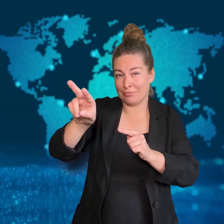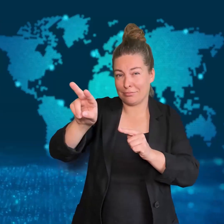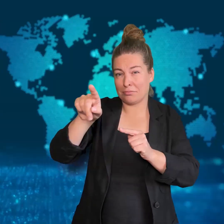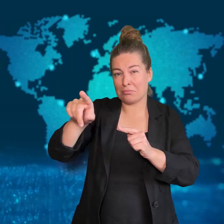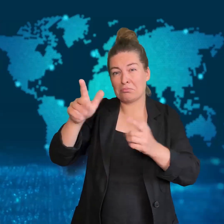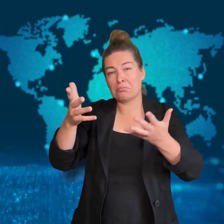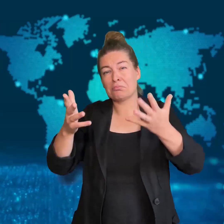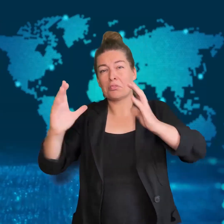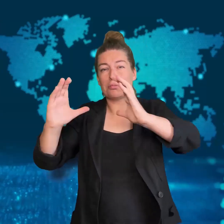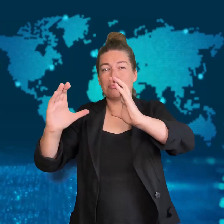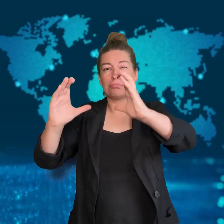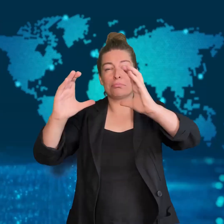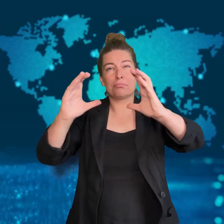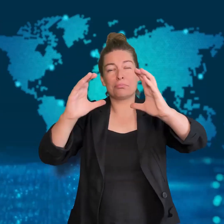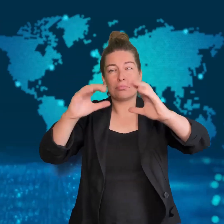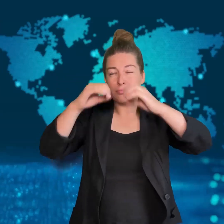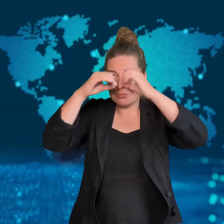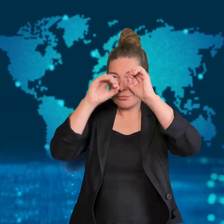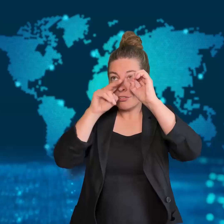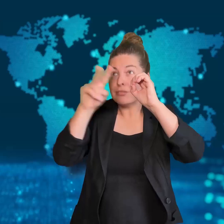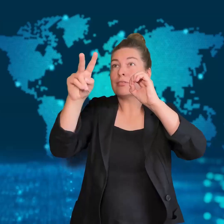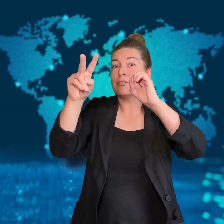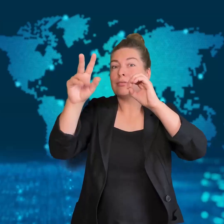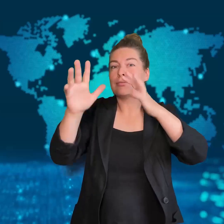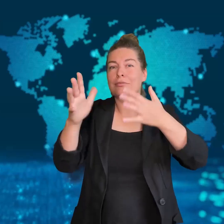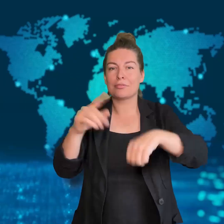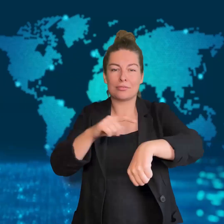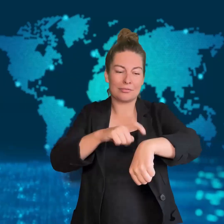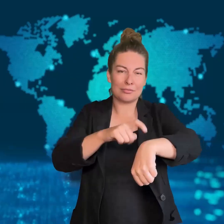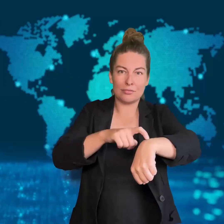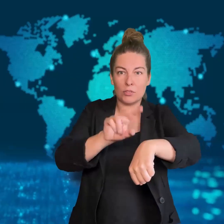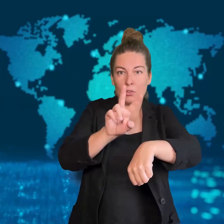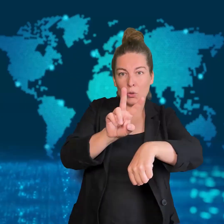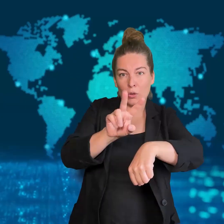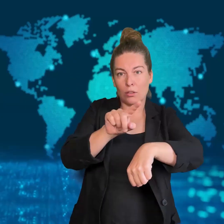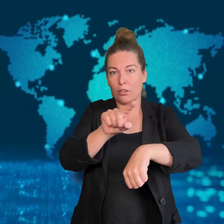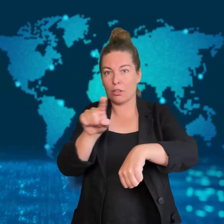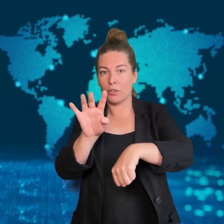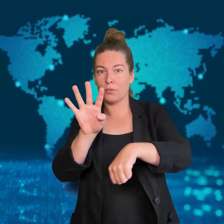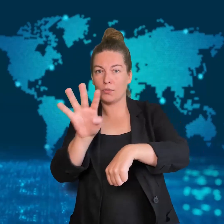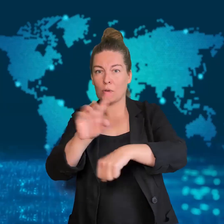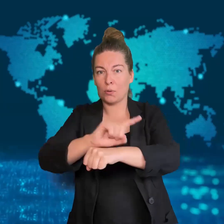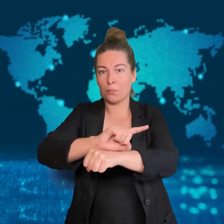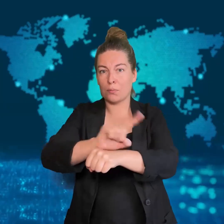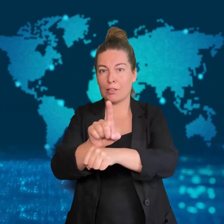viewed in their area.